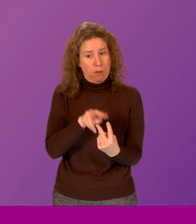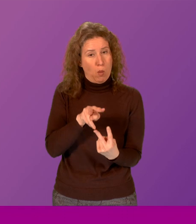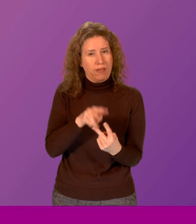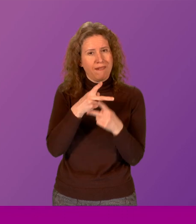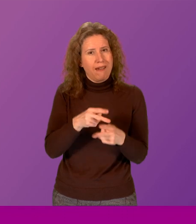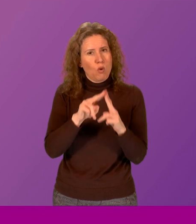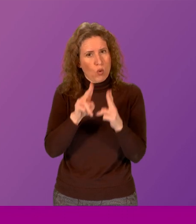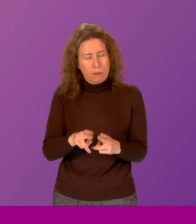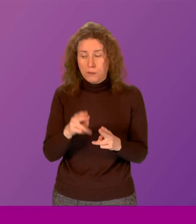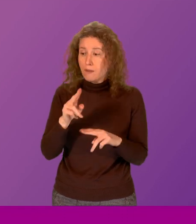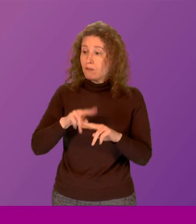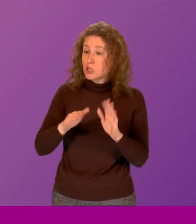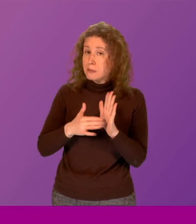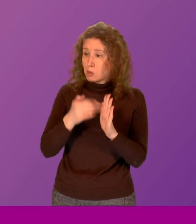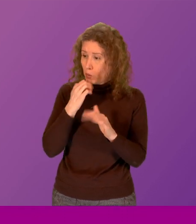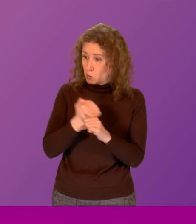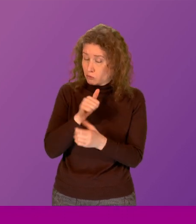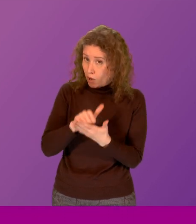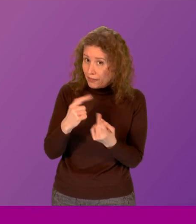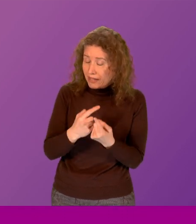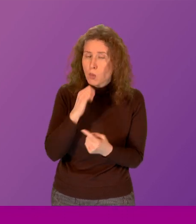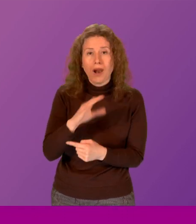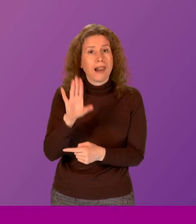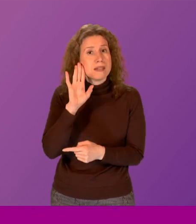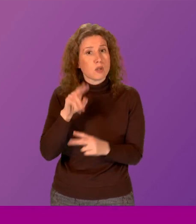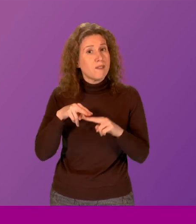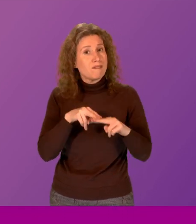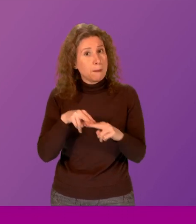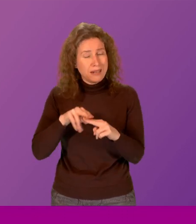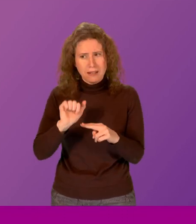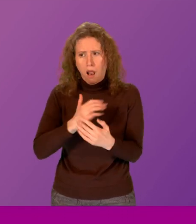Will the First Minister do the right thing? Will he listen to families whose loved ones will soon